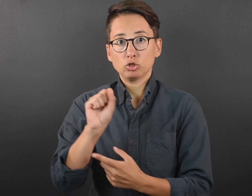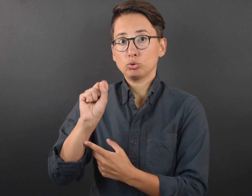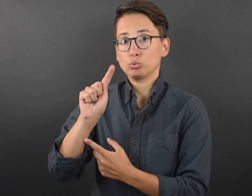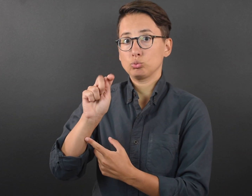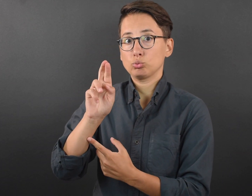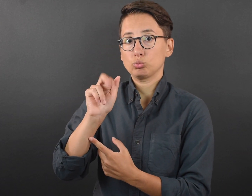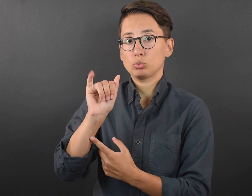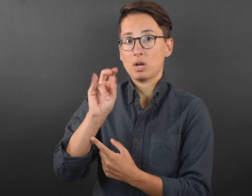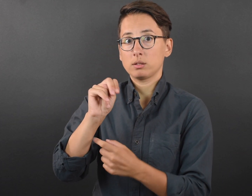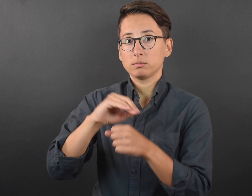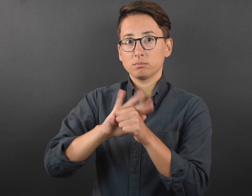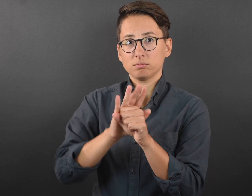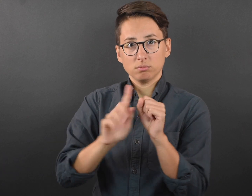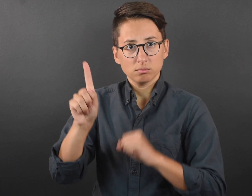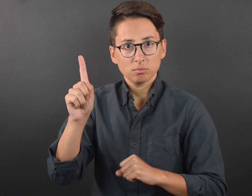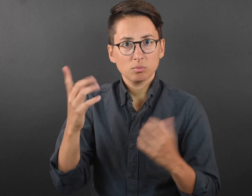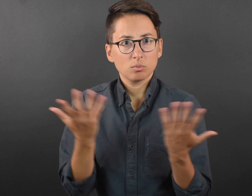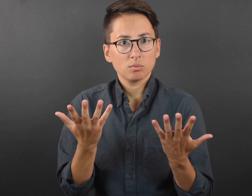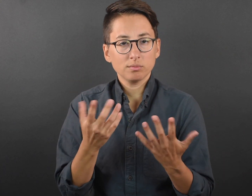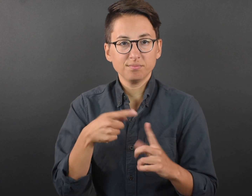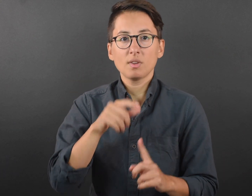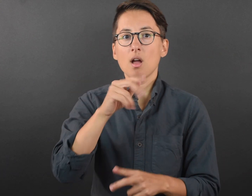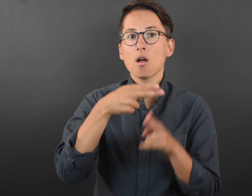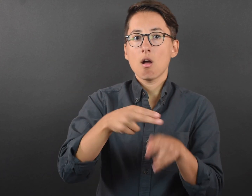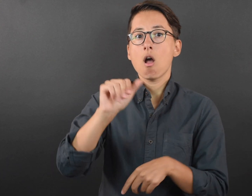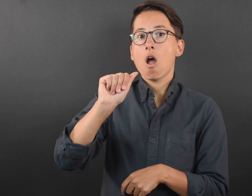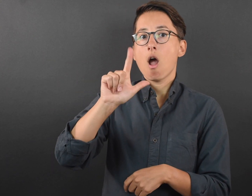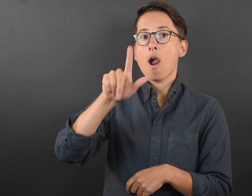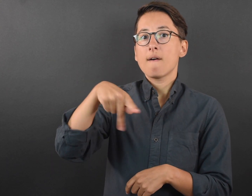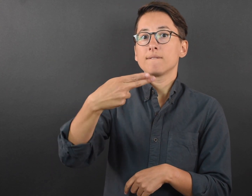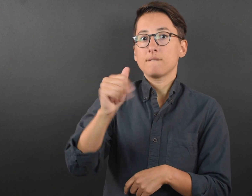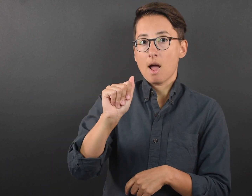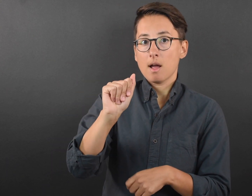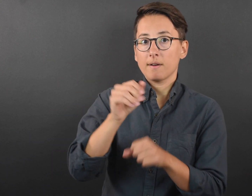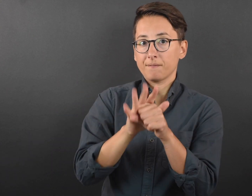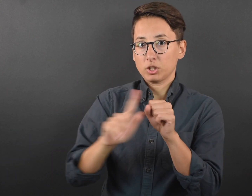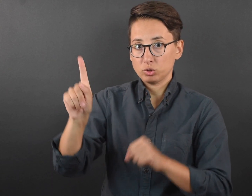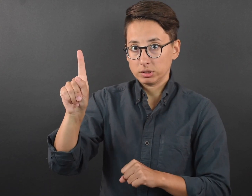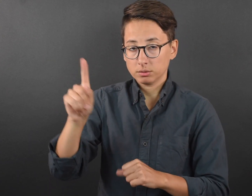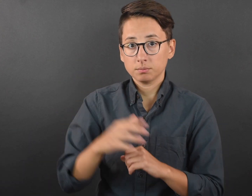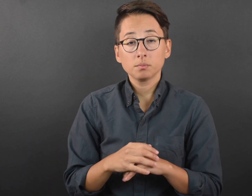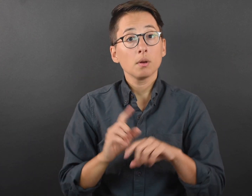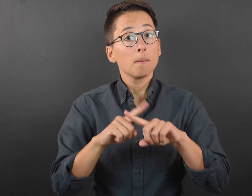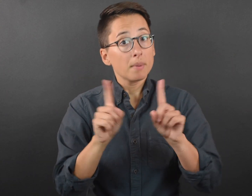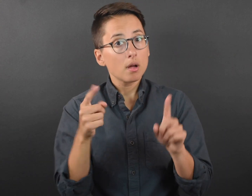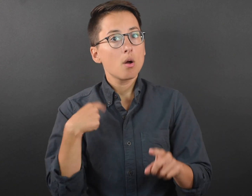The predominant strain in Minnesota is the Alpha (B.1.1.7) variant, but we are also